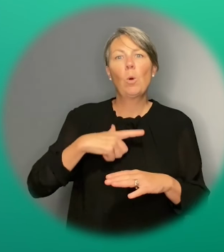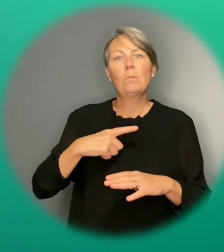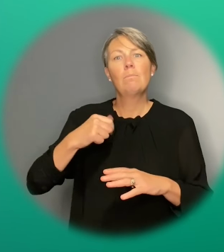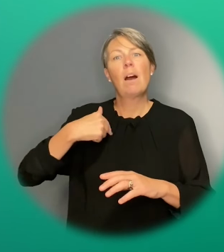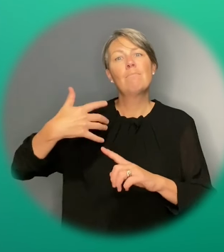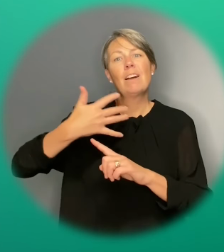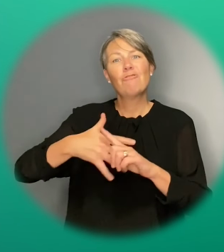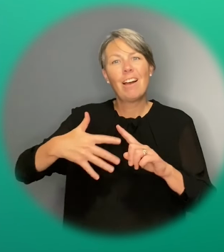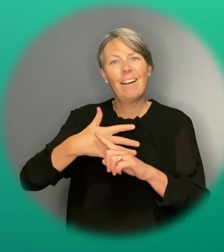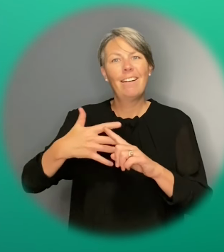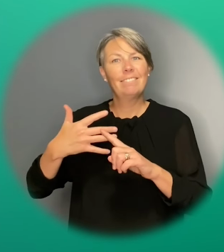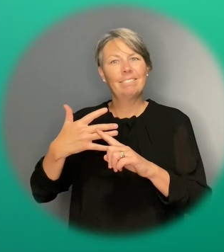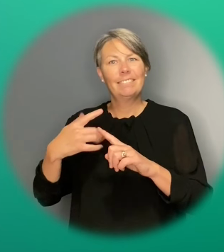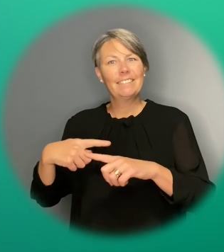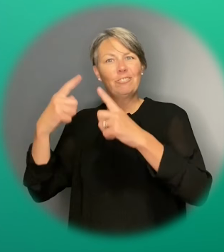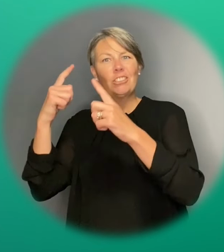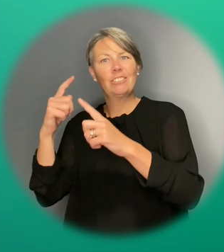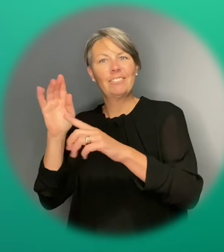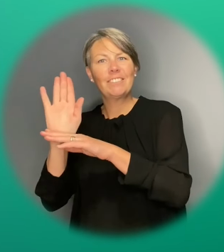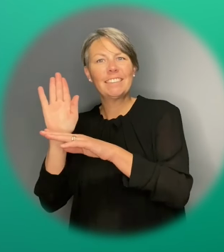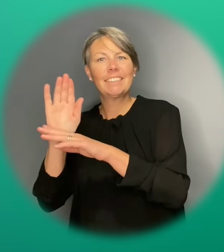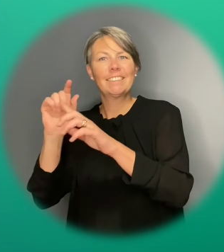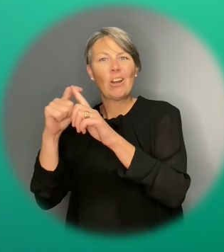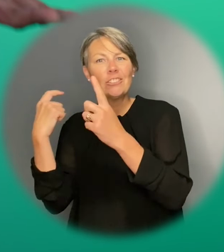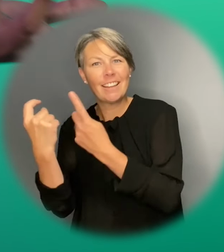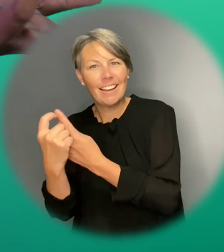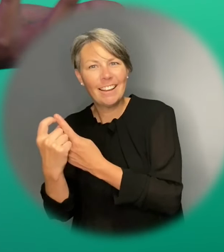where there's already assumptions about like oh you can't be Disabled, you're brown.